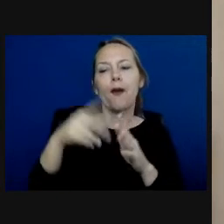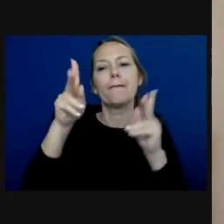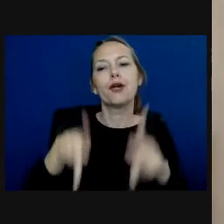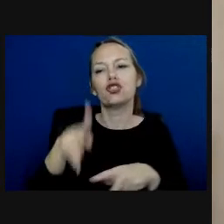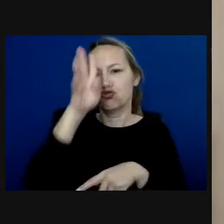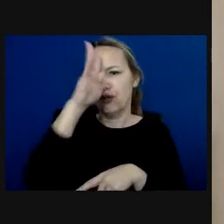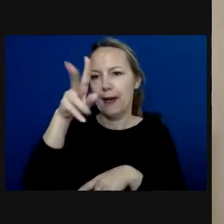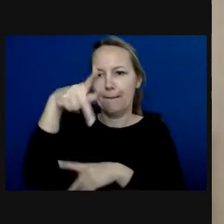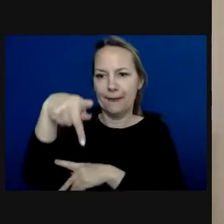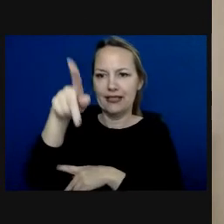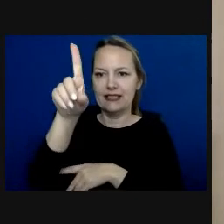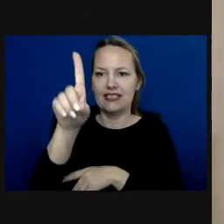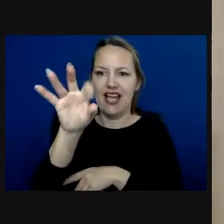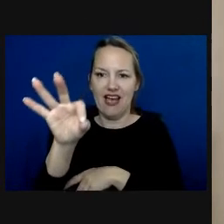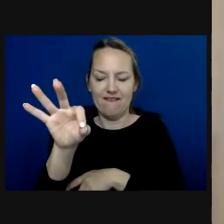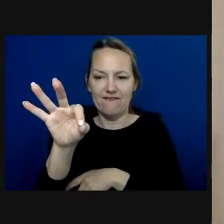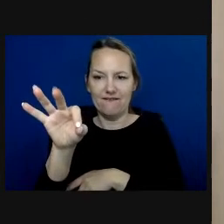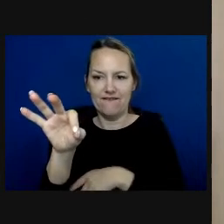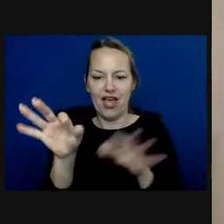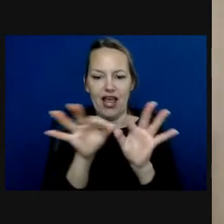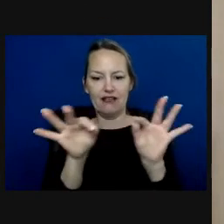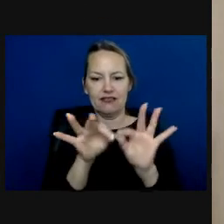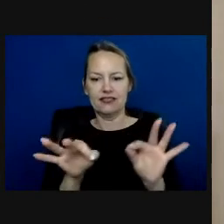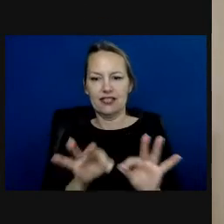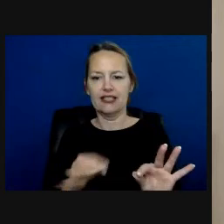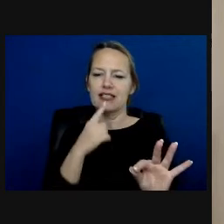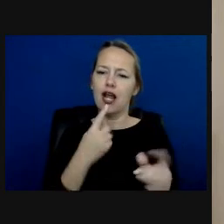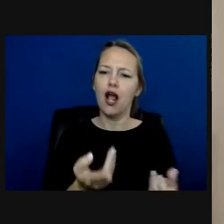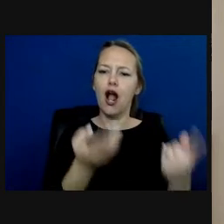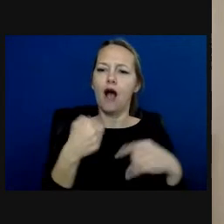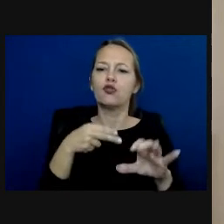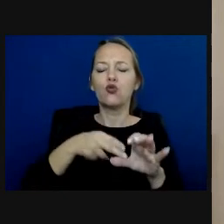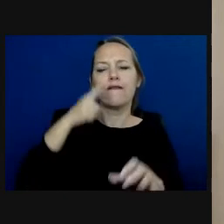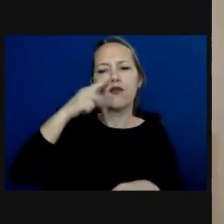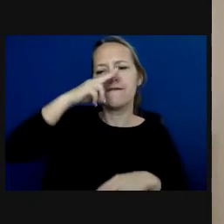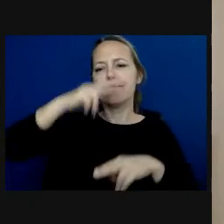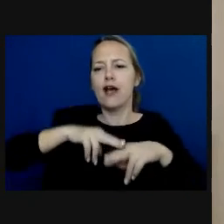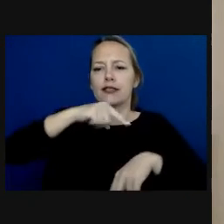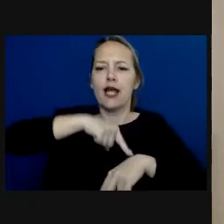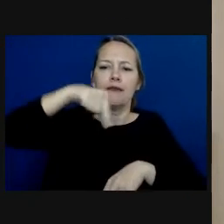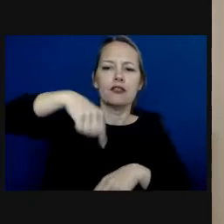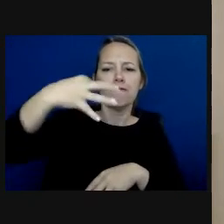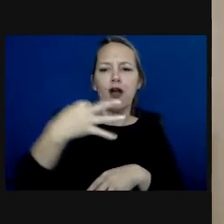with the following text, Come join us for a fun time this Friday at the Community Conference.